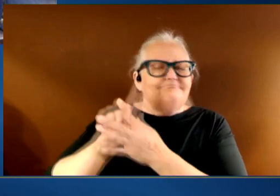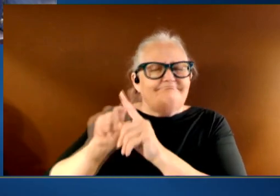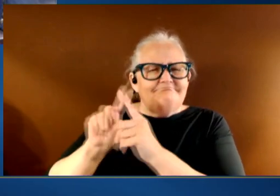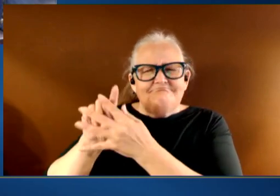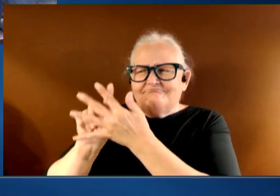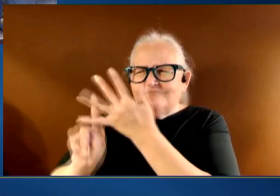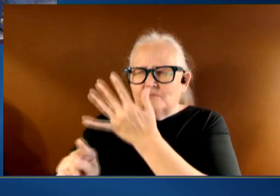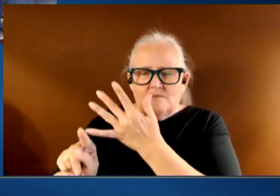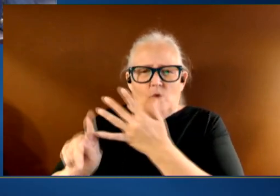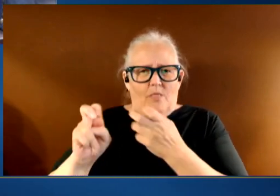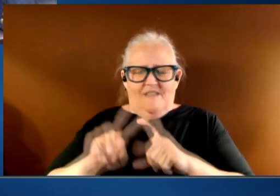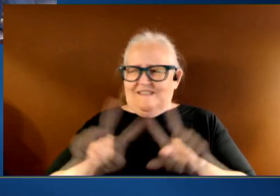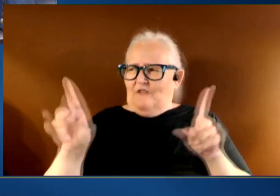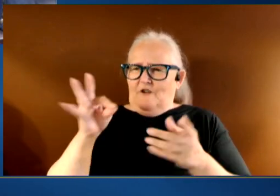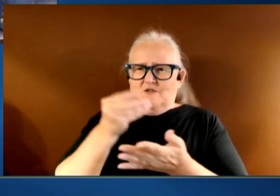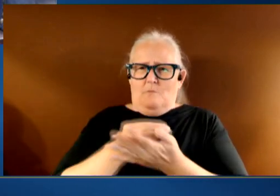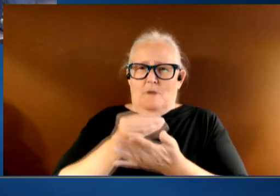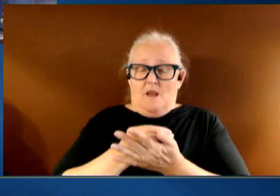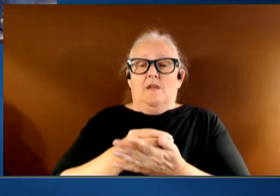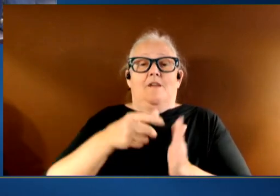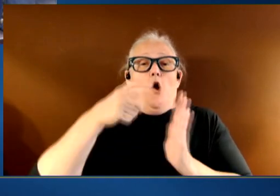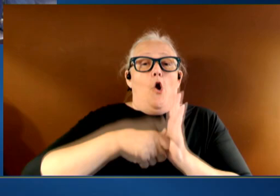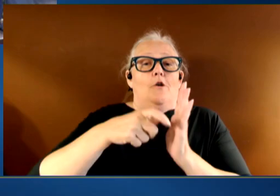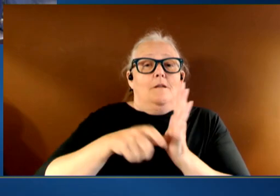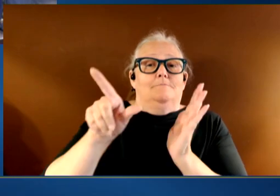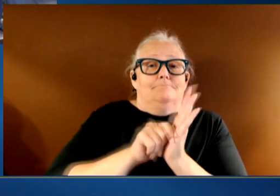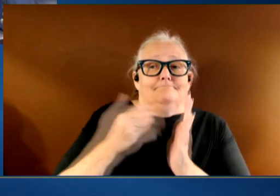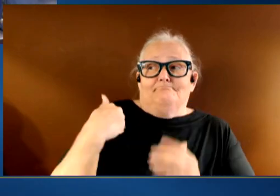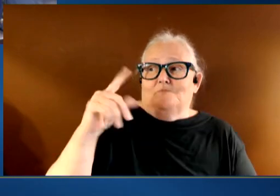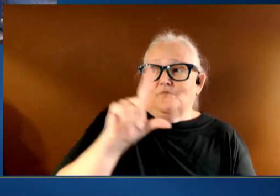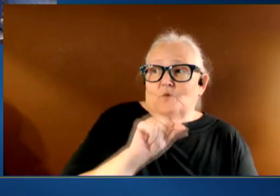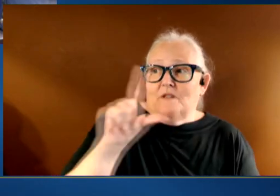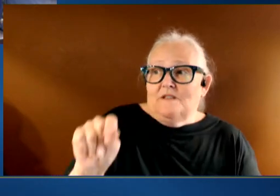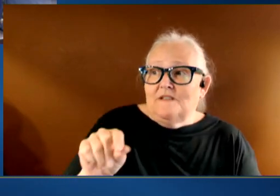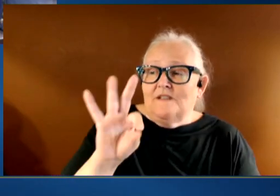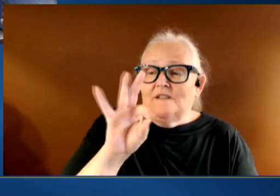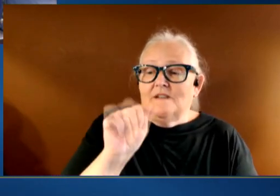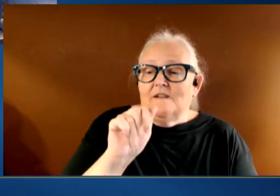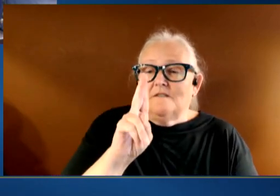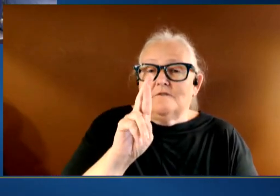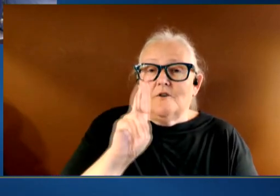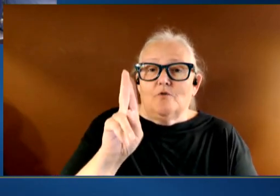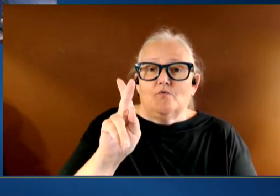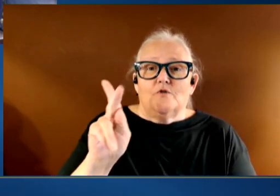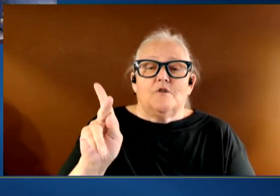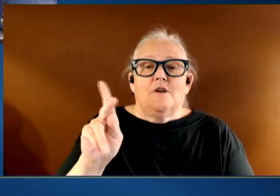a topic of an article published in 2020 by Farouk Moghazal [spelled phonetically], Lance Gron-Haywood [spelled phonetically], and Strauss [spelled phonetically].